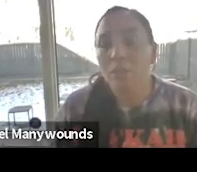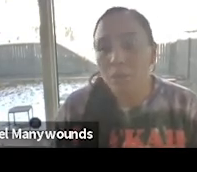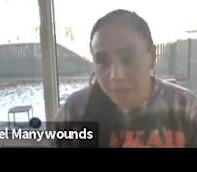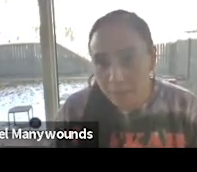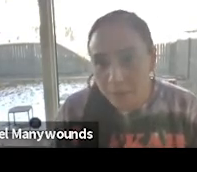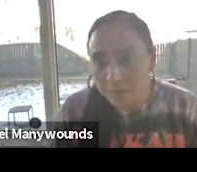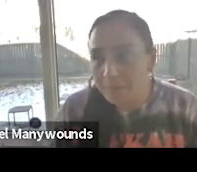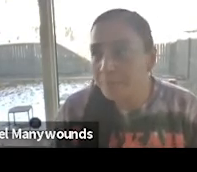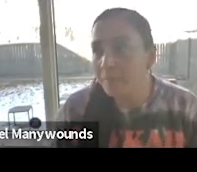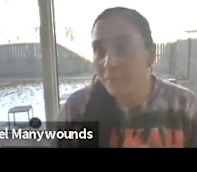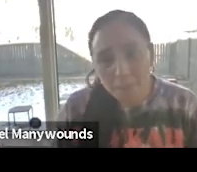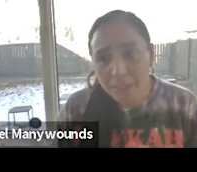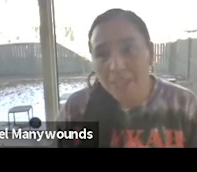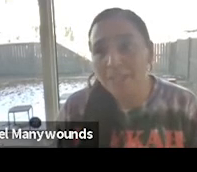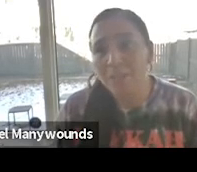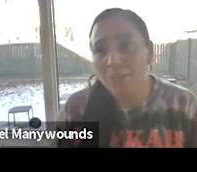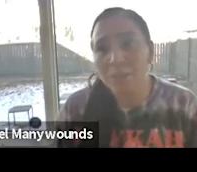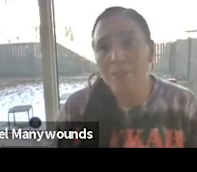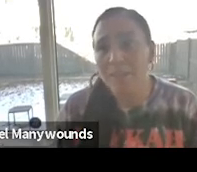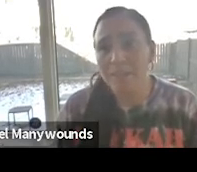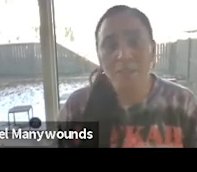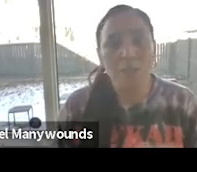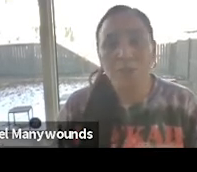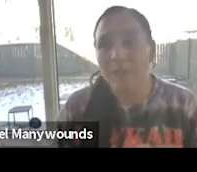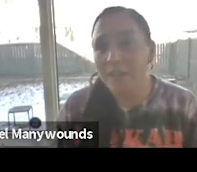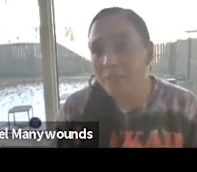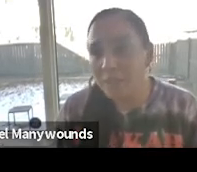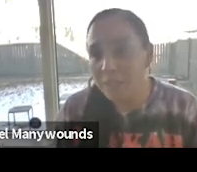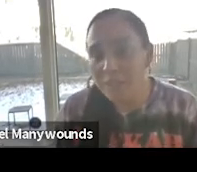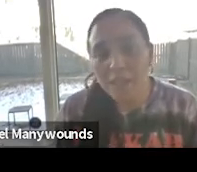stolen labour very much has to do with the residential school findings recently.